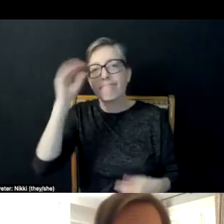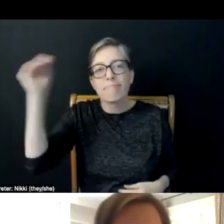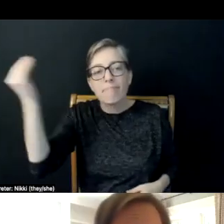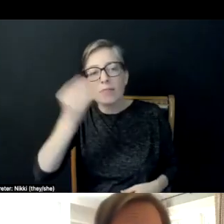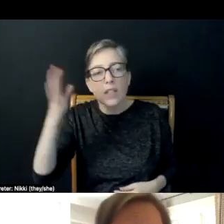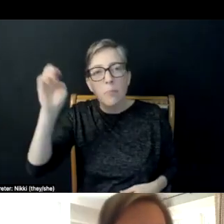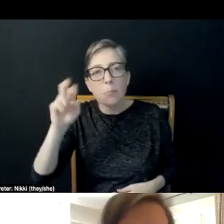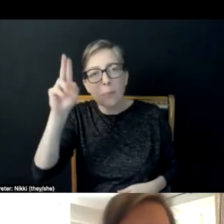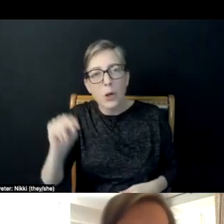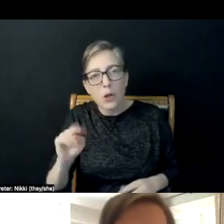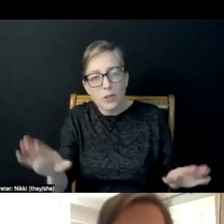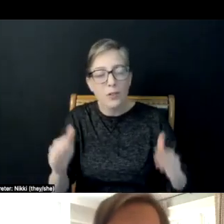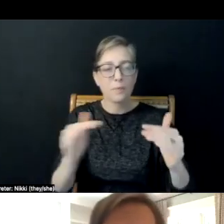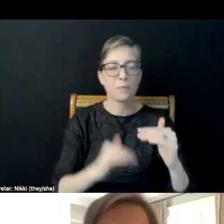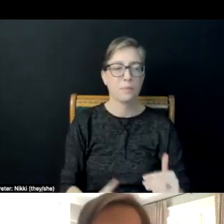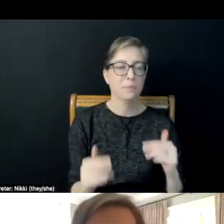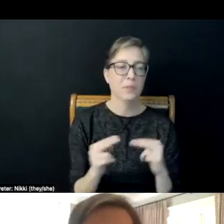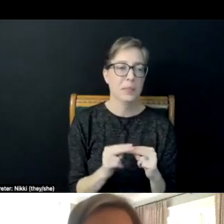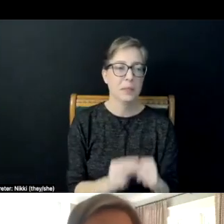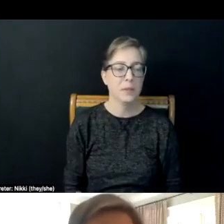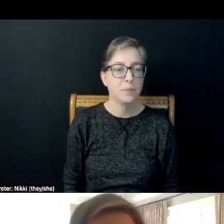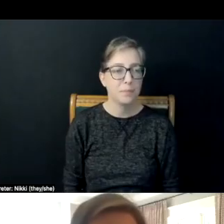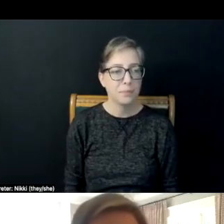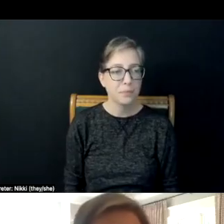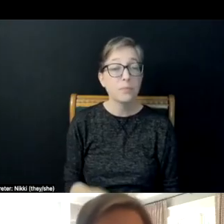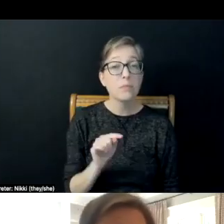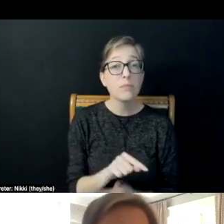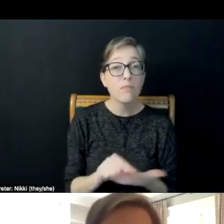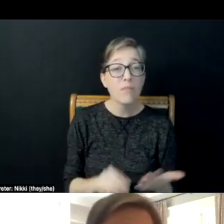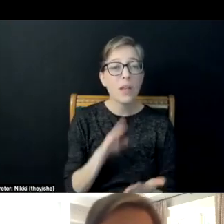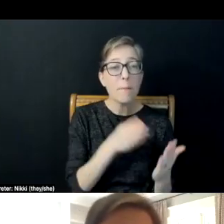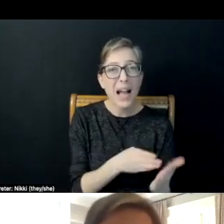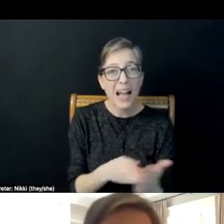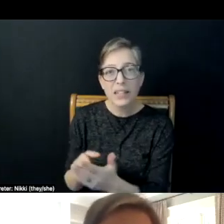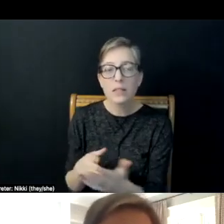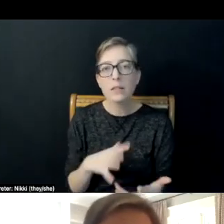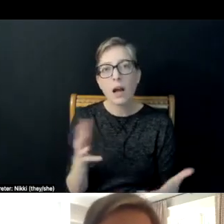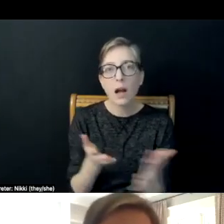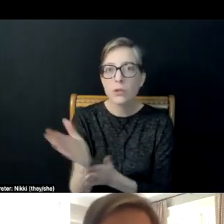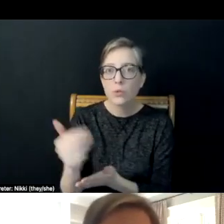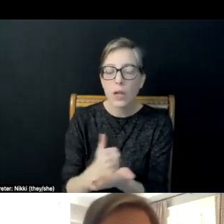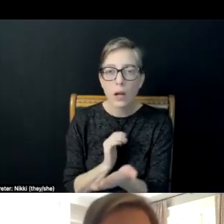These biases are laden in our literature that we share with the world about neonatology.